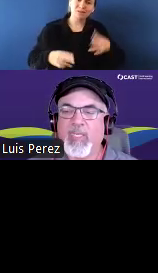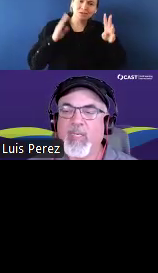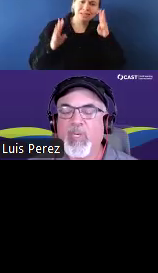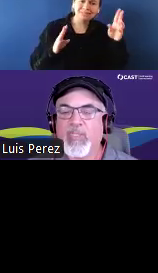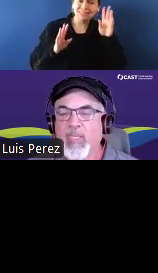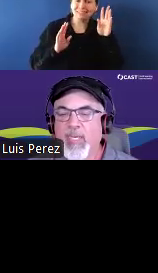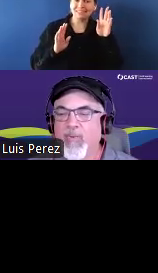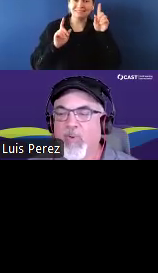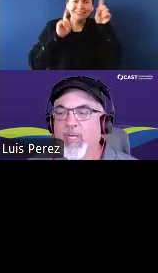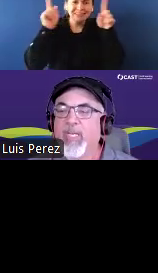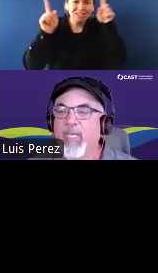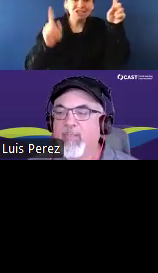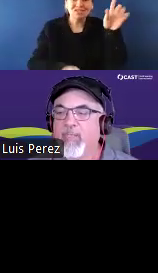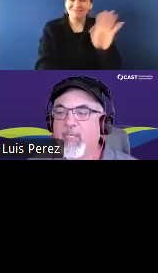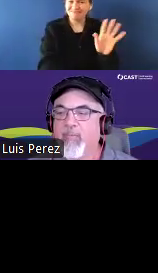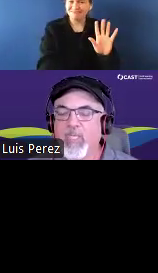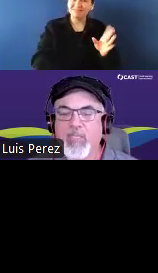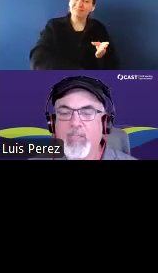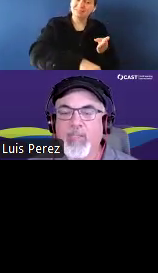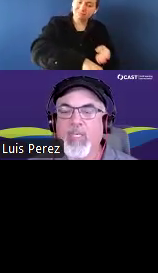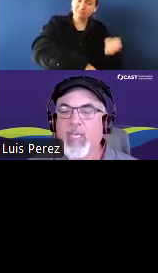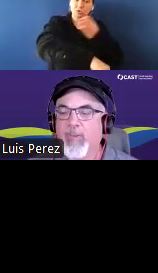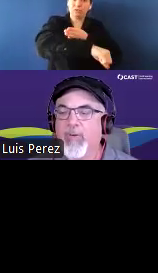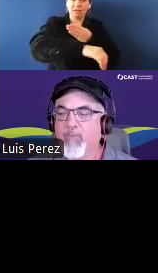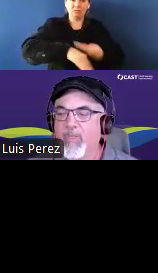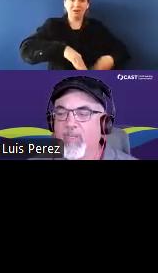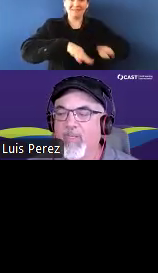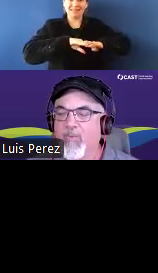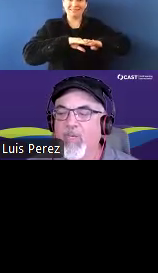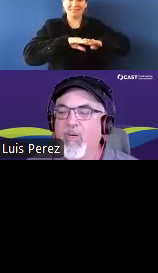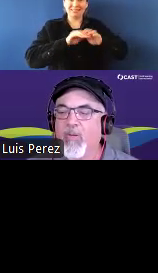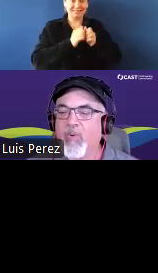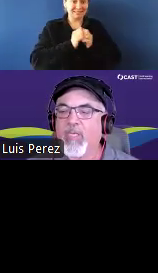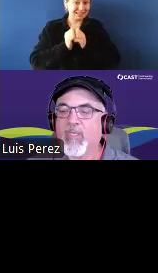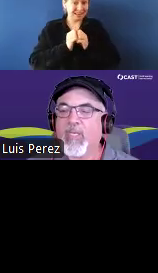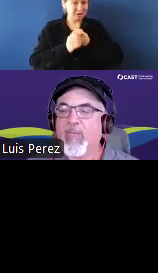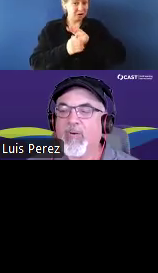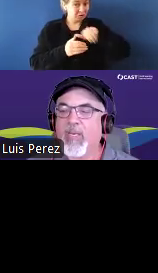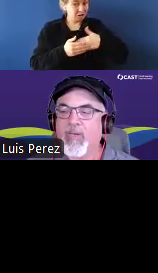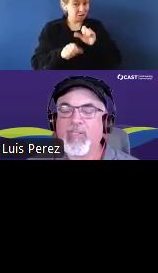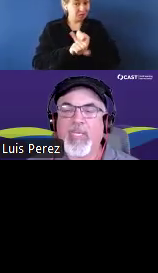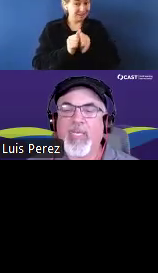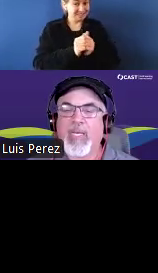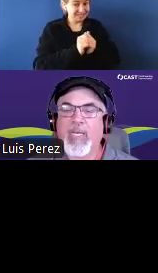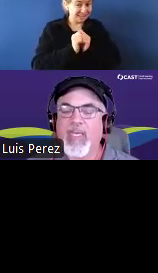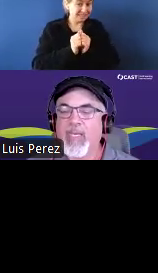but instead we're enhancing it. Because together, we all working together alongside AI,